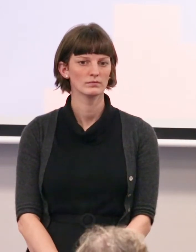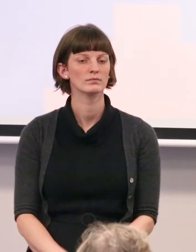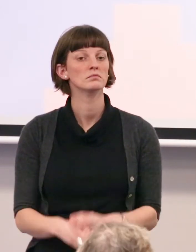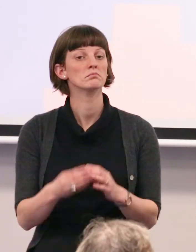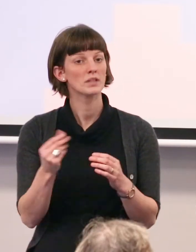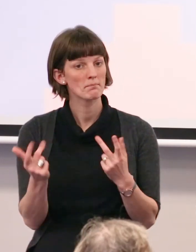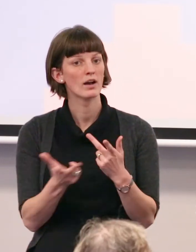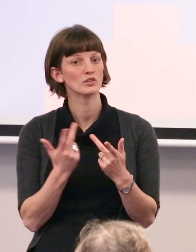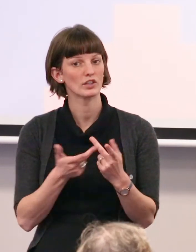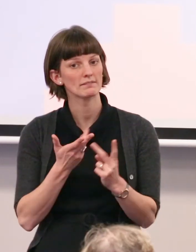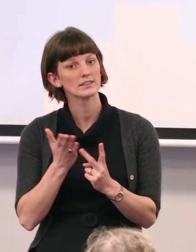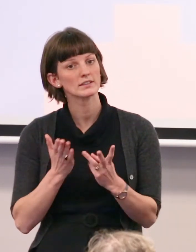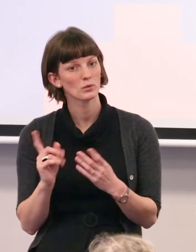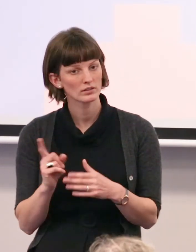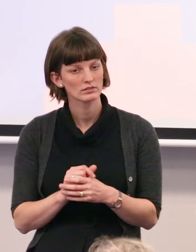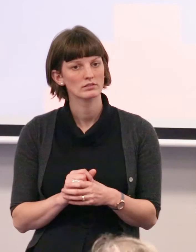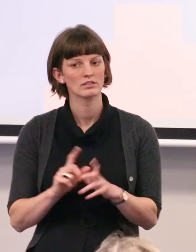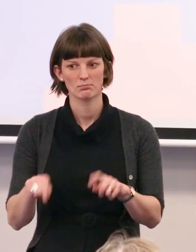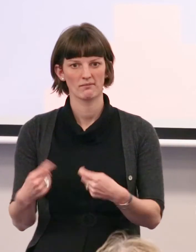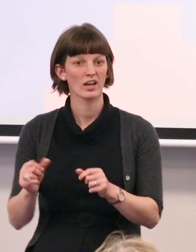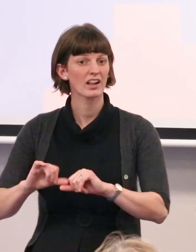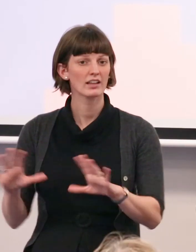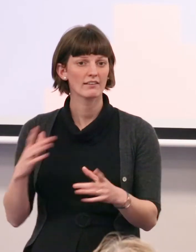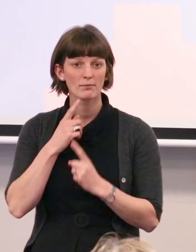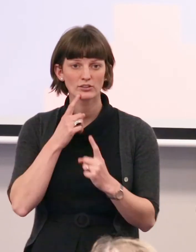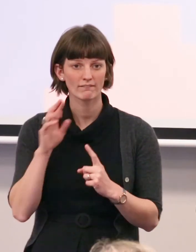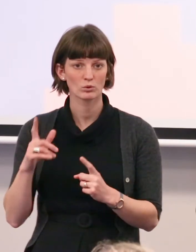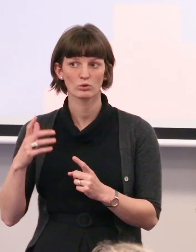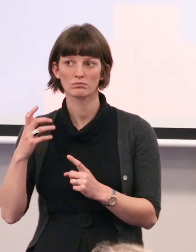things like just providing clear information for prospective students. I